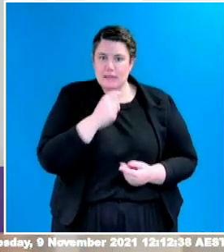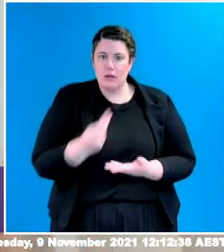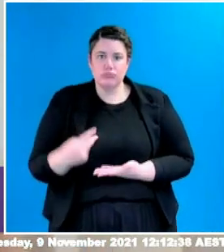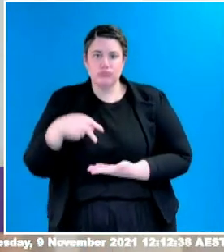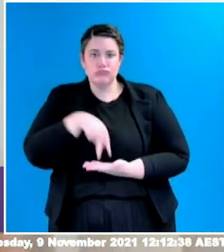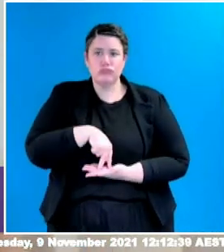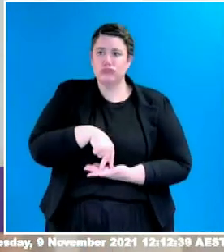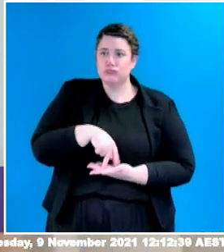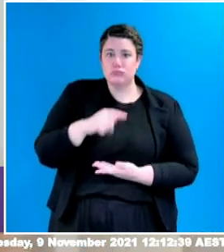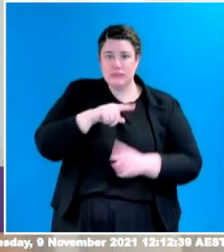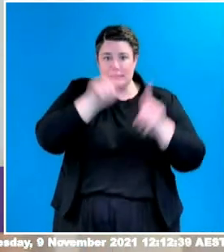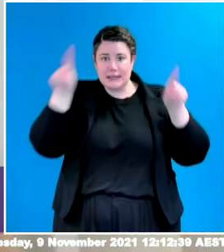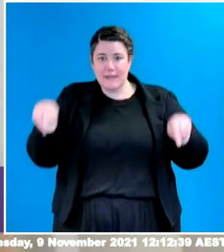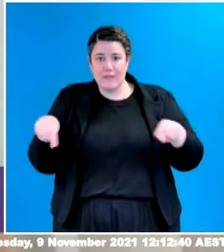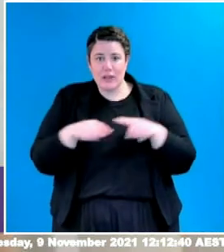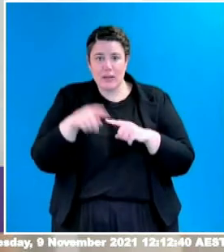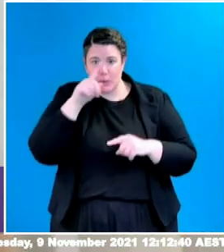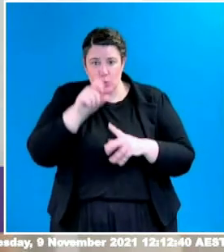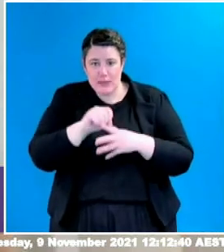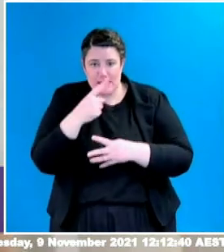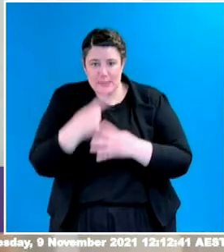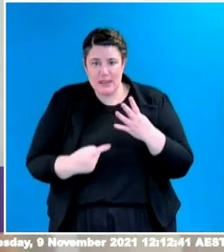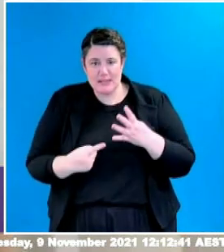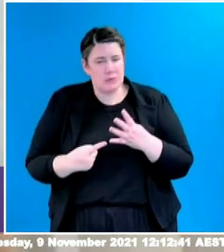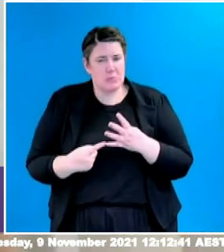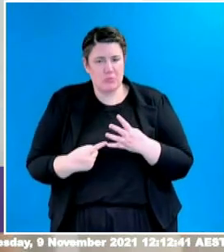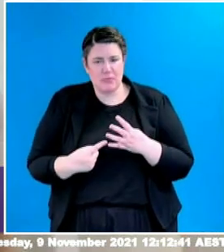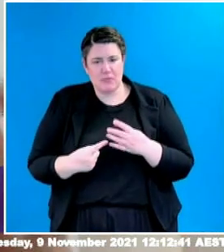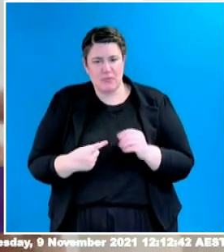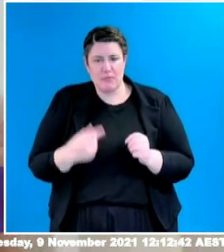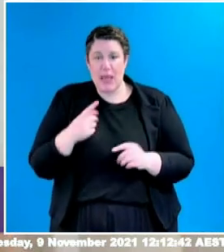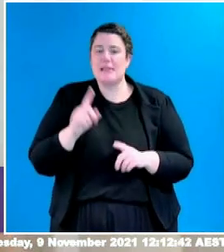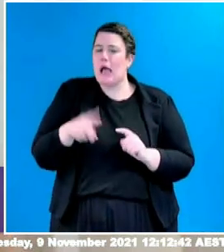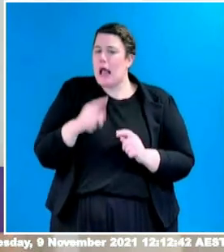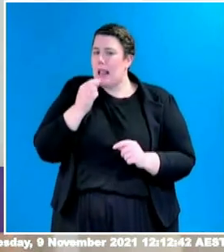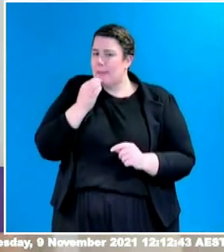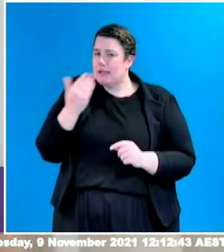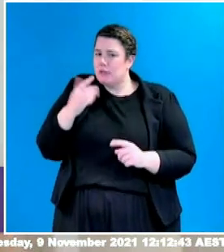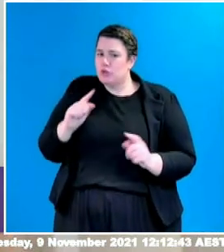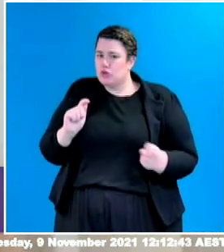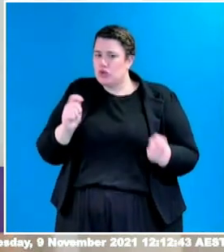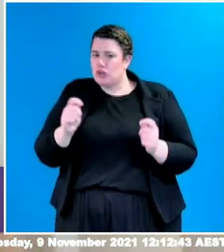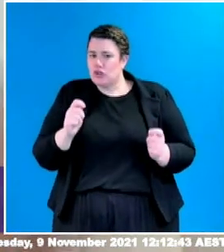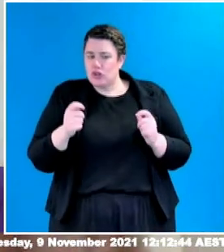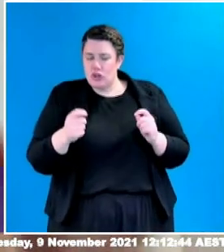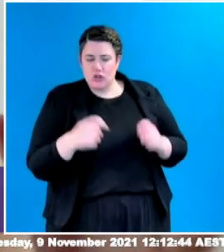the media, although that is changing now. We are not seeing people as the experts turning up talking about